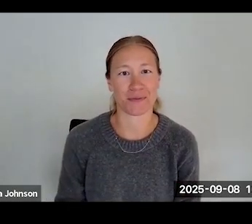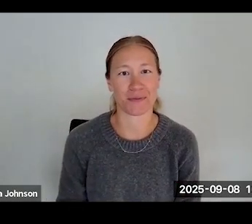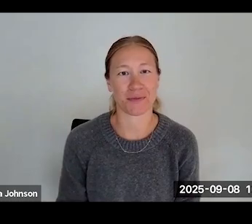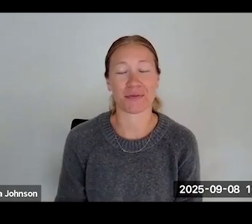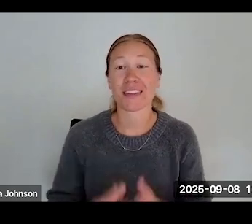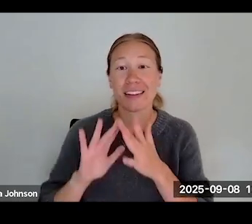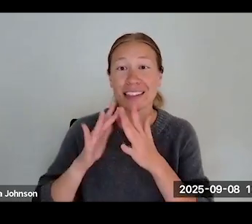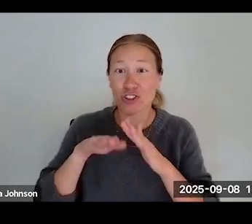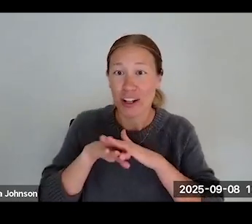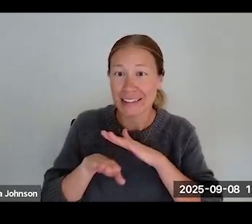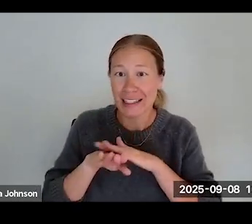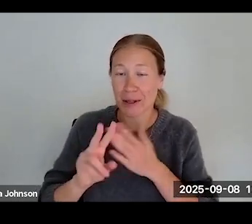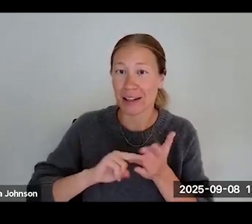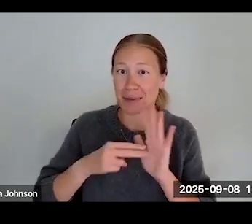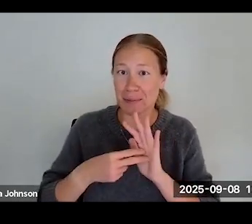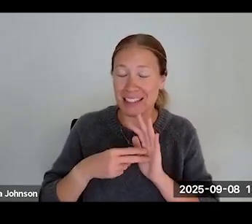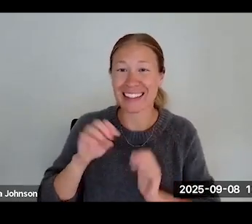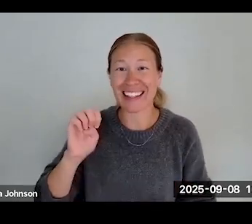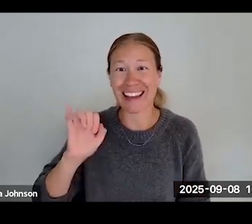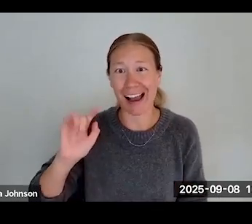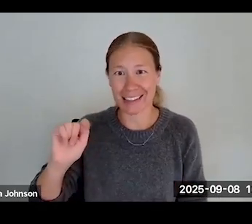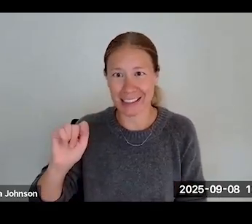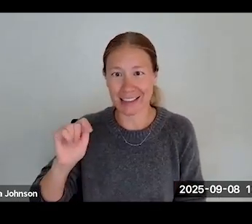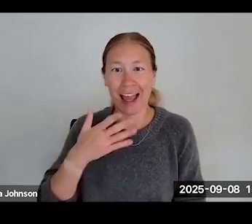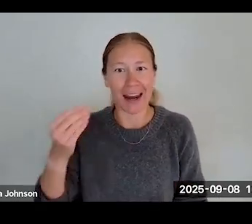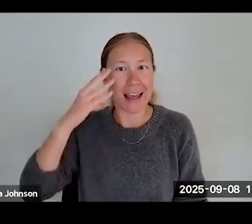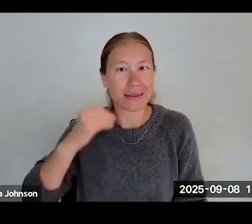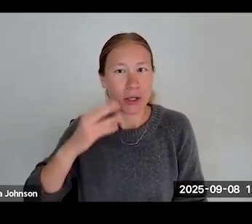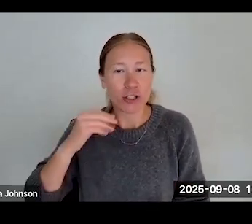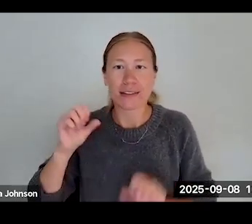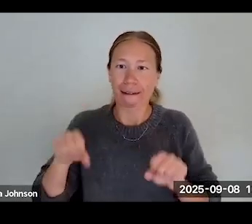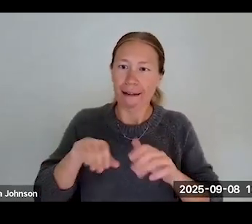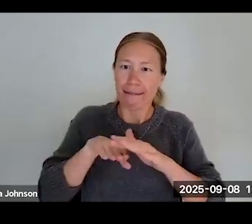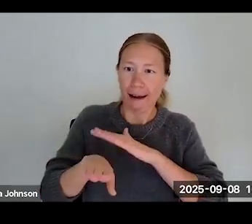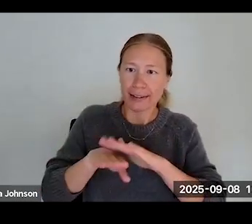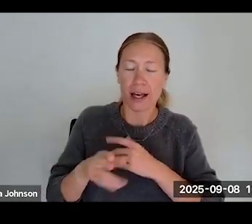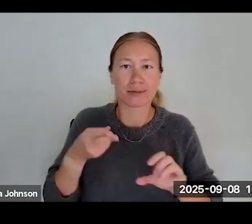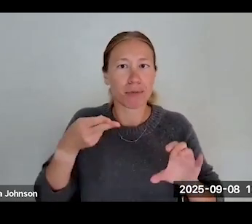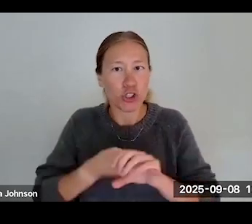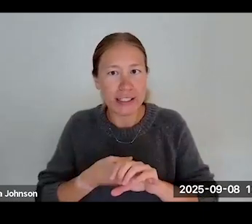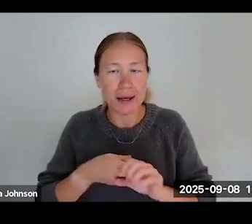Digital accessibility means that EIT and experiences can be accessed, participated in, understood,